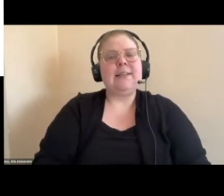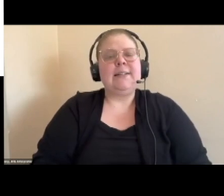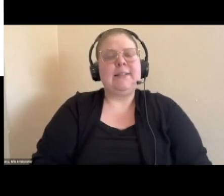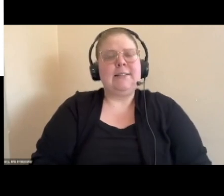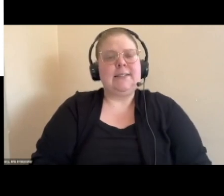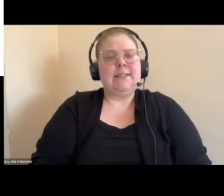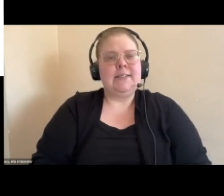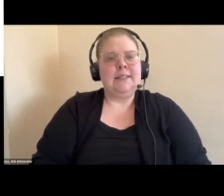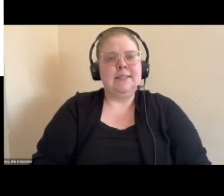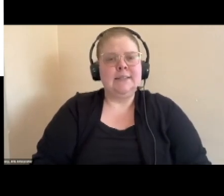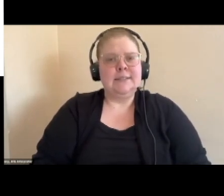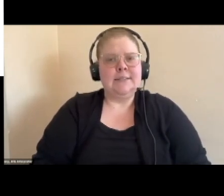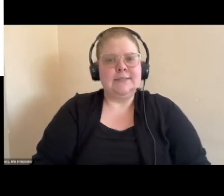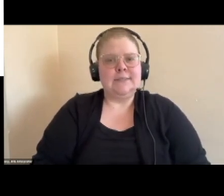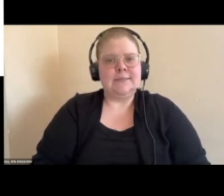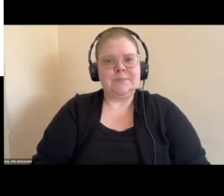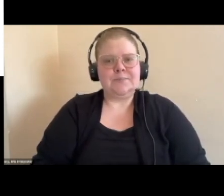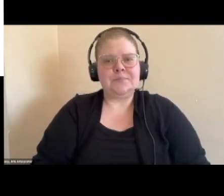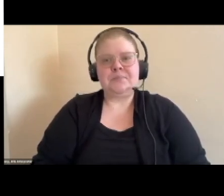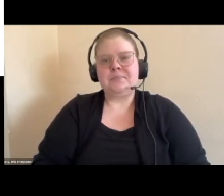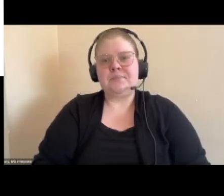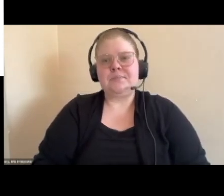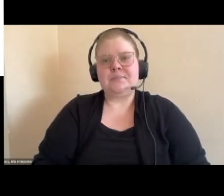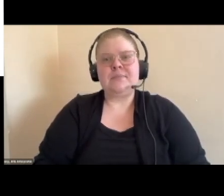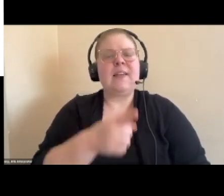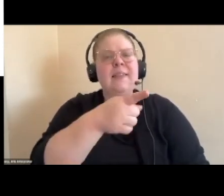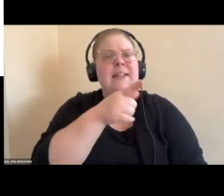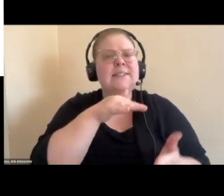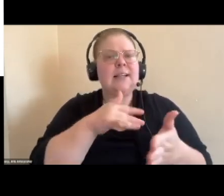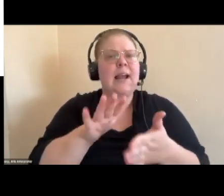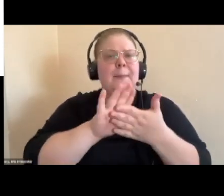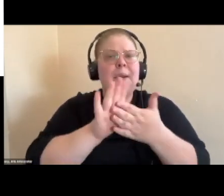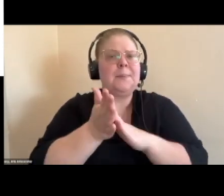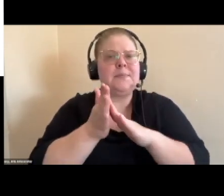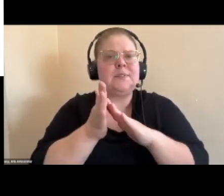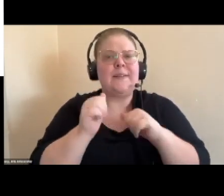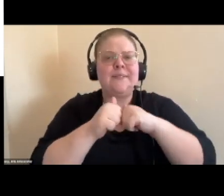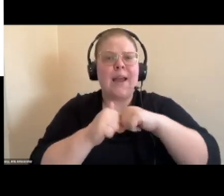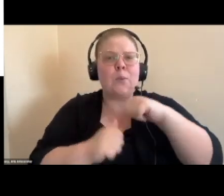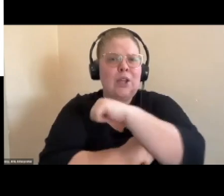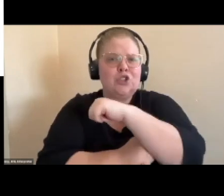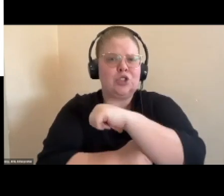I guess a case in prioritizing equity